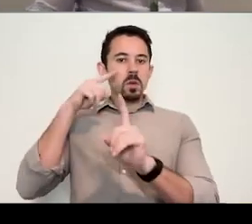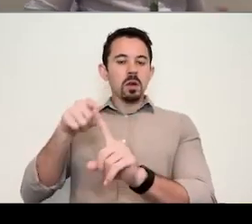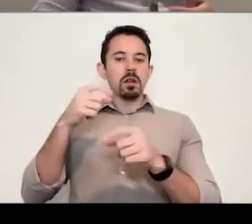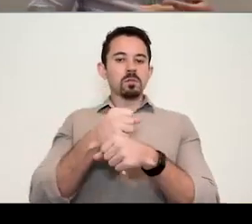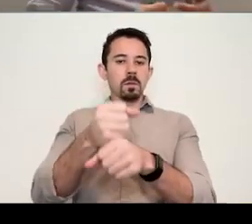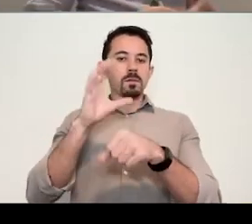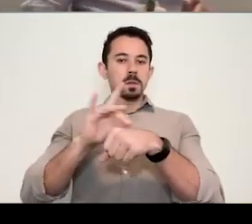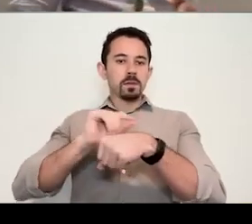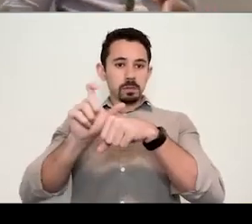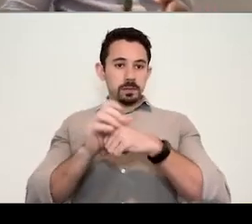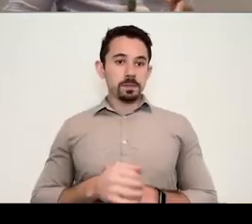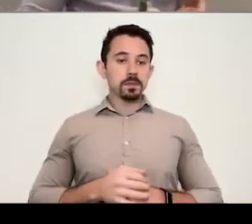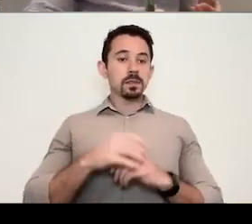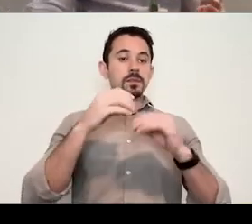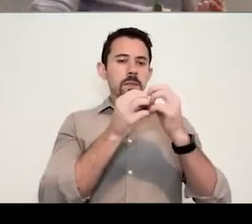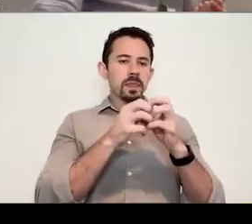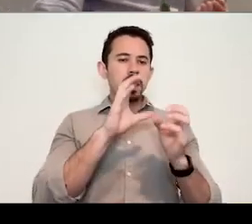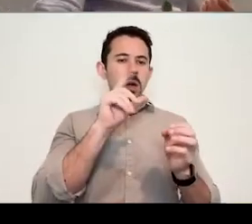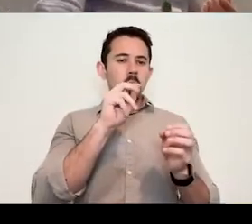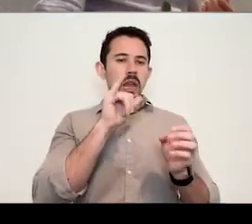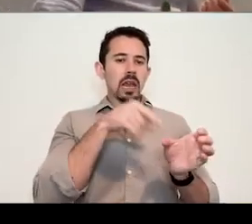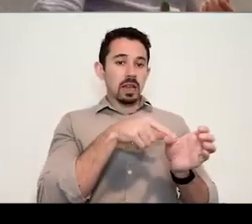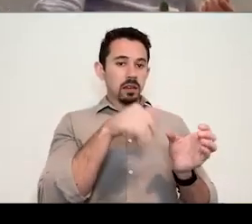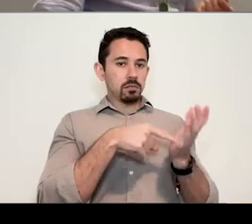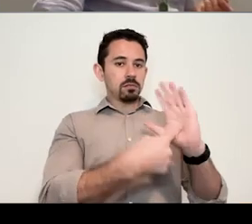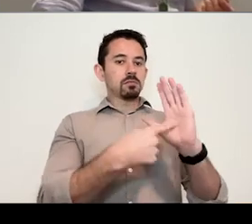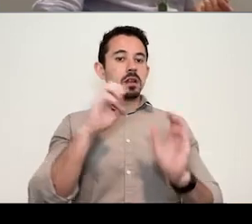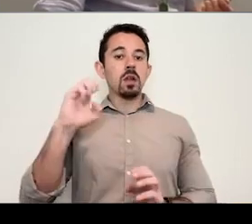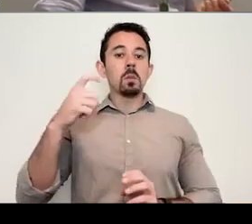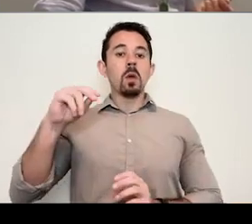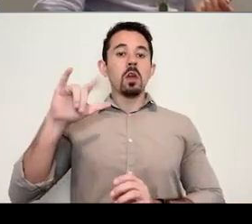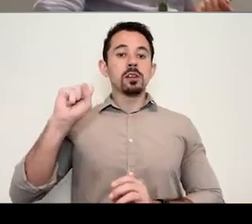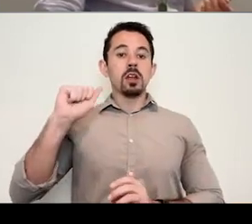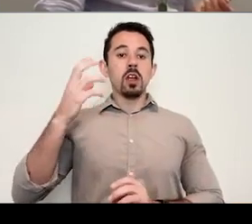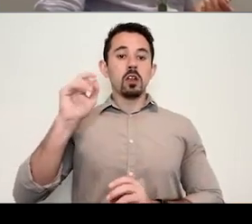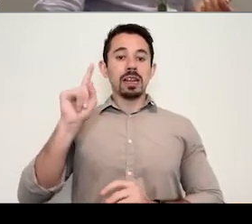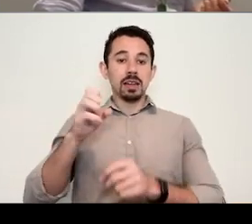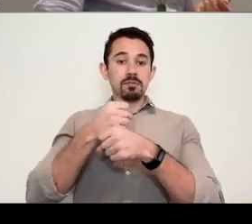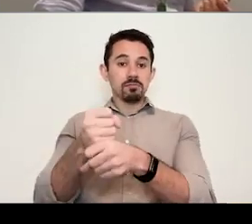for the formation of biofilms. Wrinkly colonies indicative of exopolysaccharide